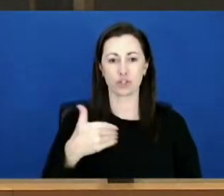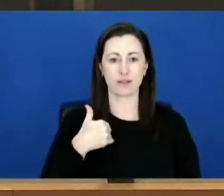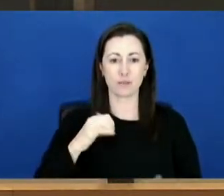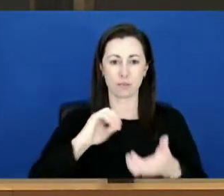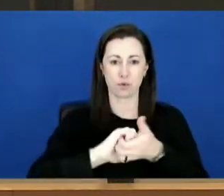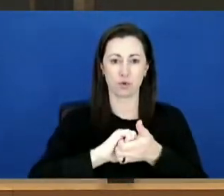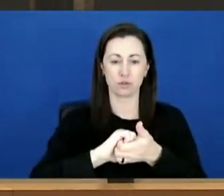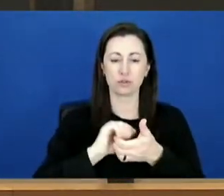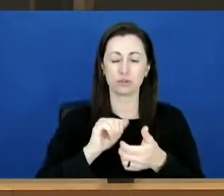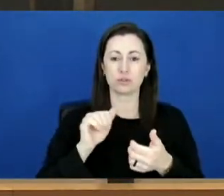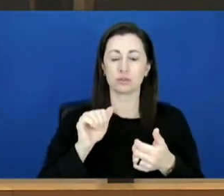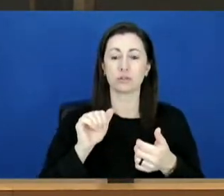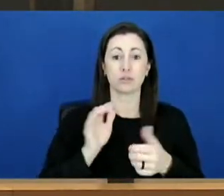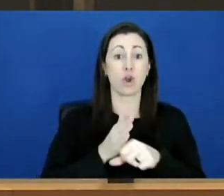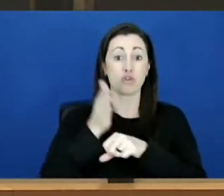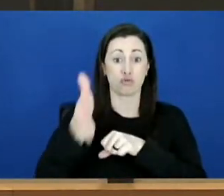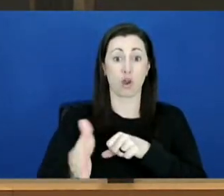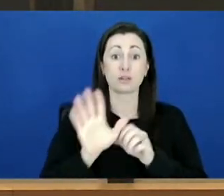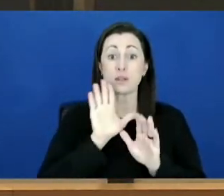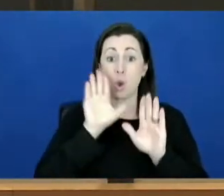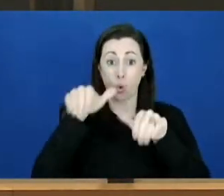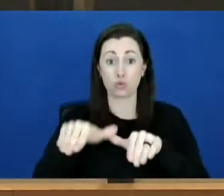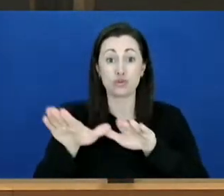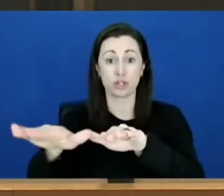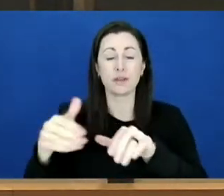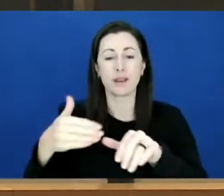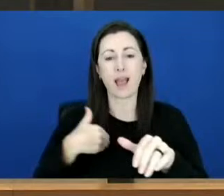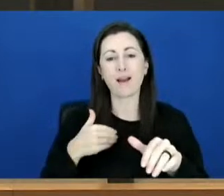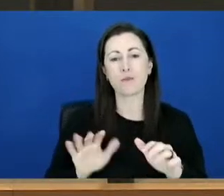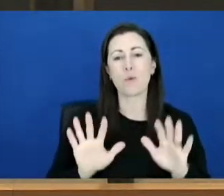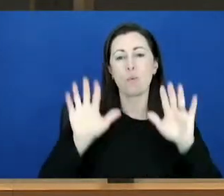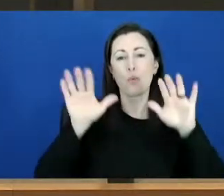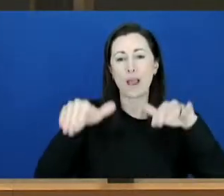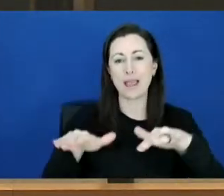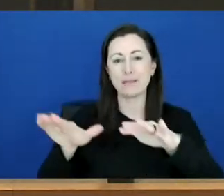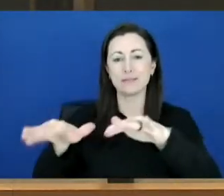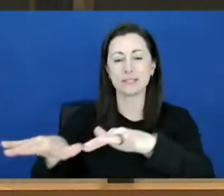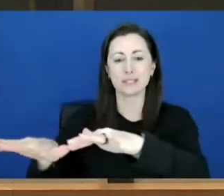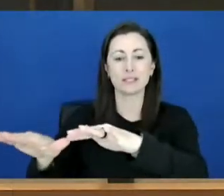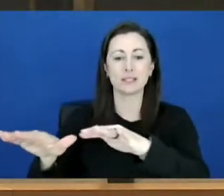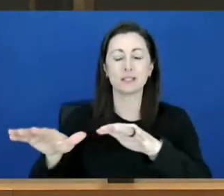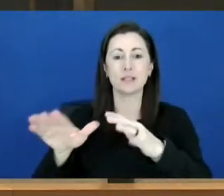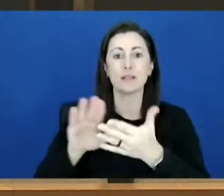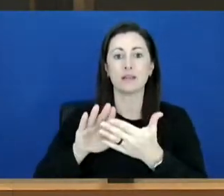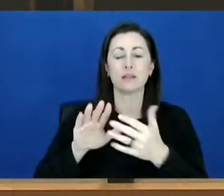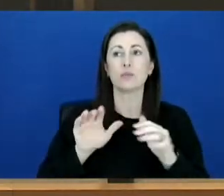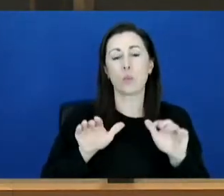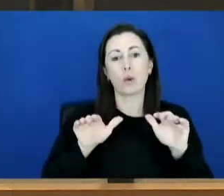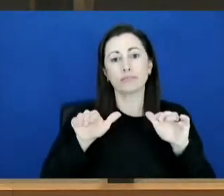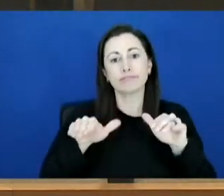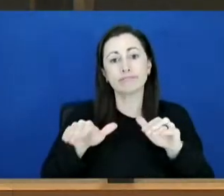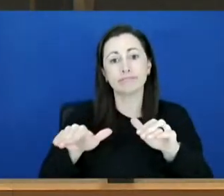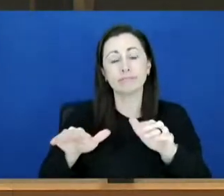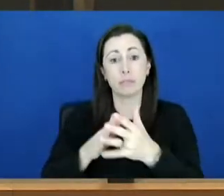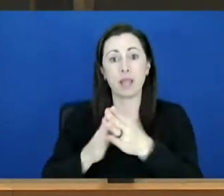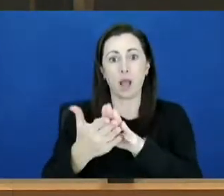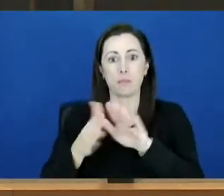WE -- WE HAVE -- FORTUNATE TO HAVE